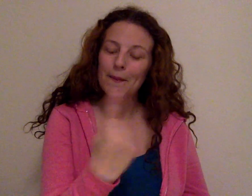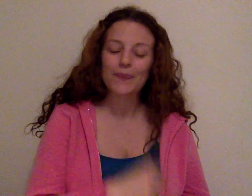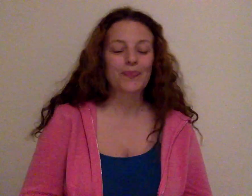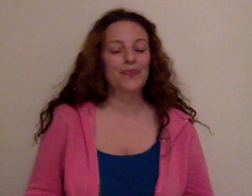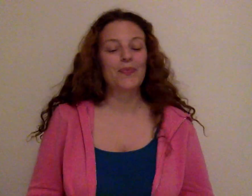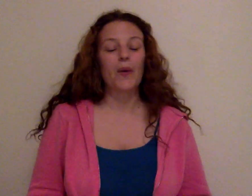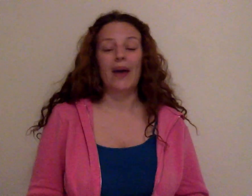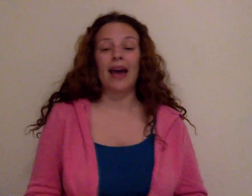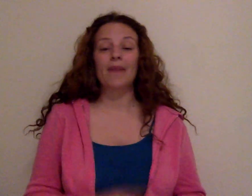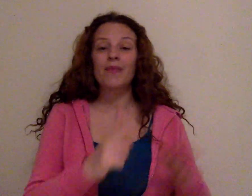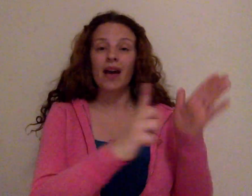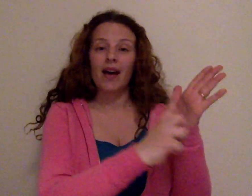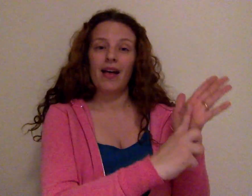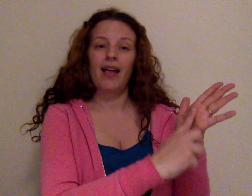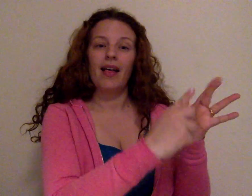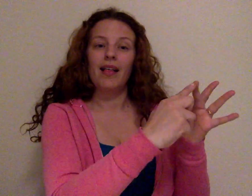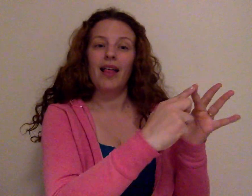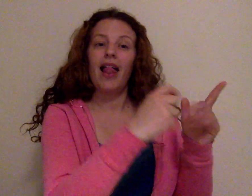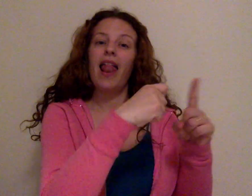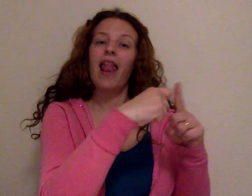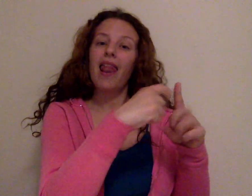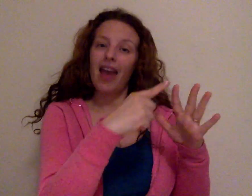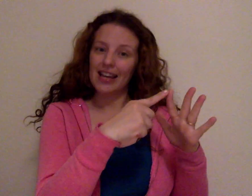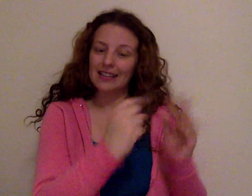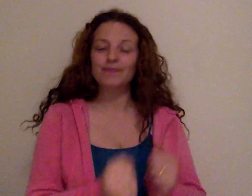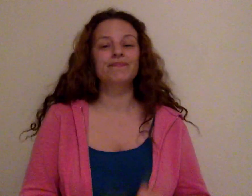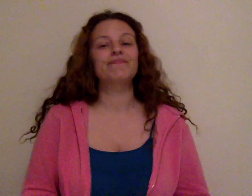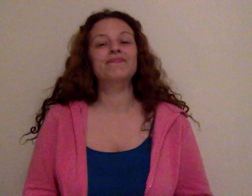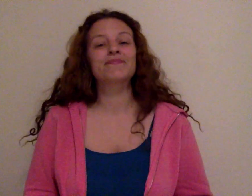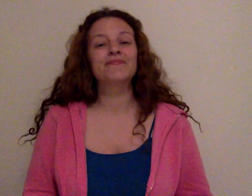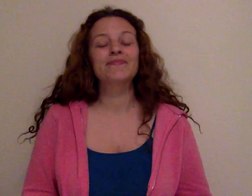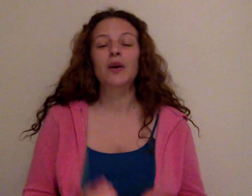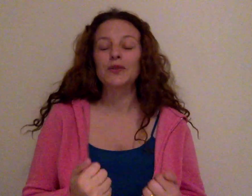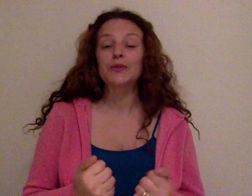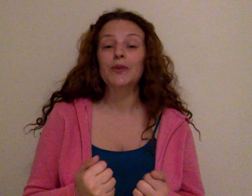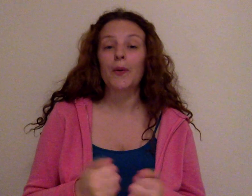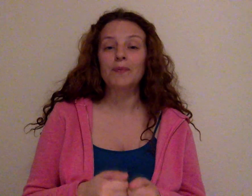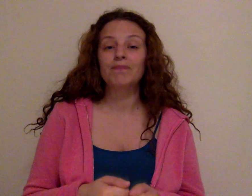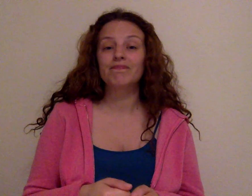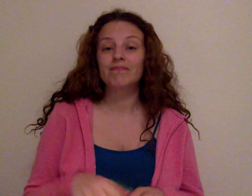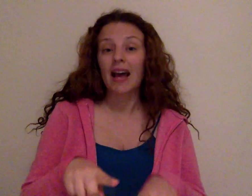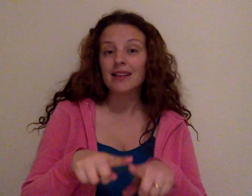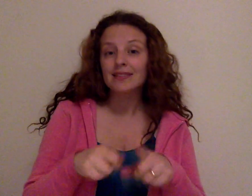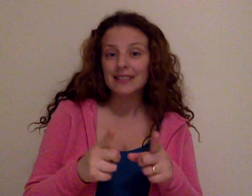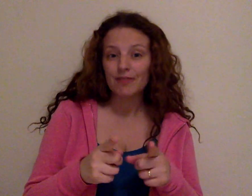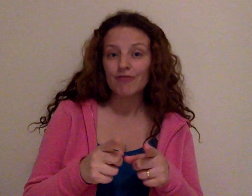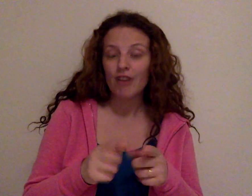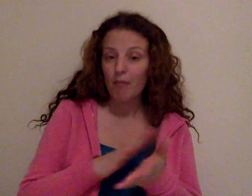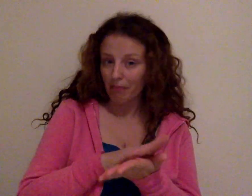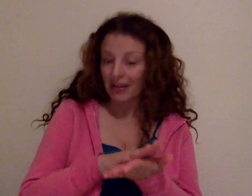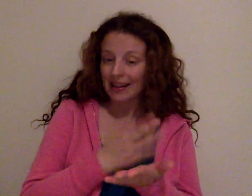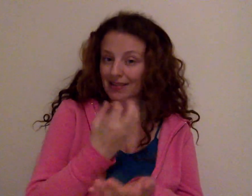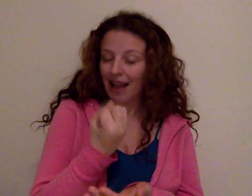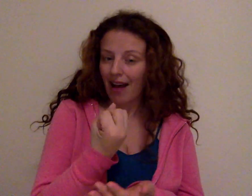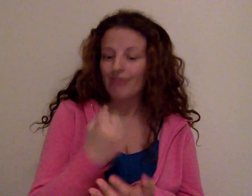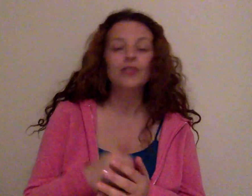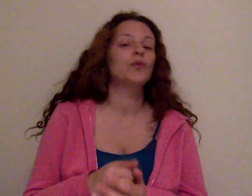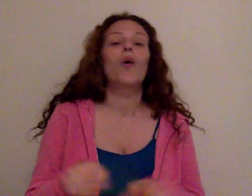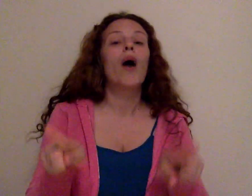Number 1 Like It has different meanings.